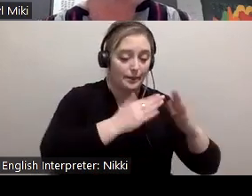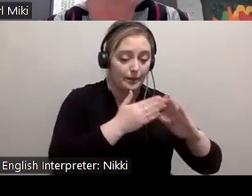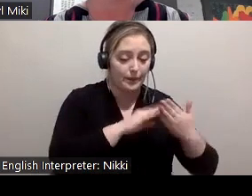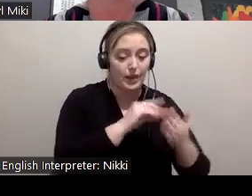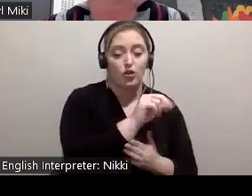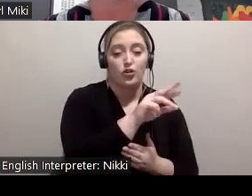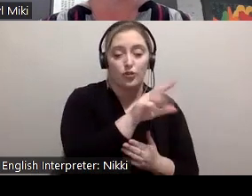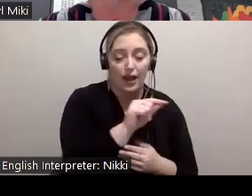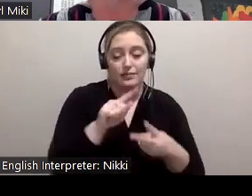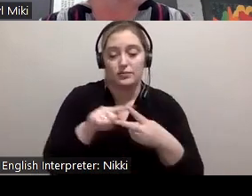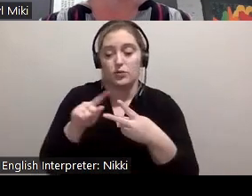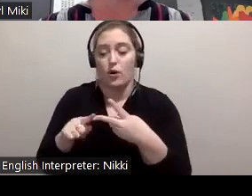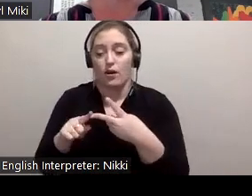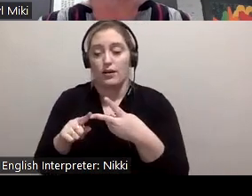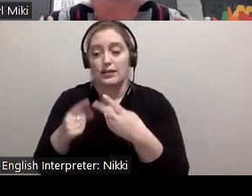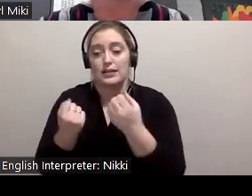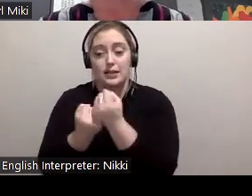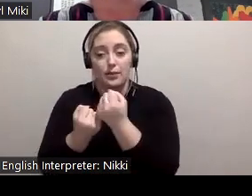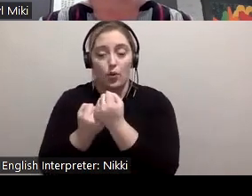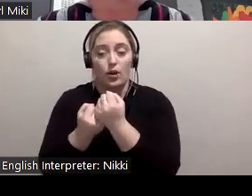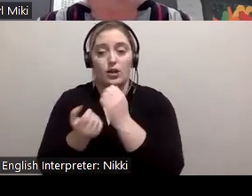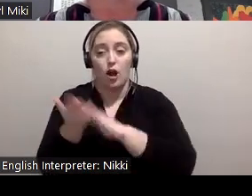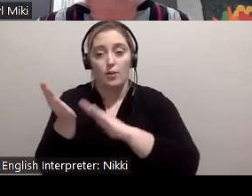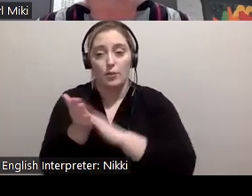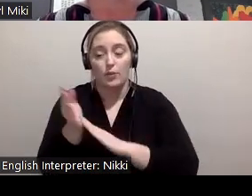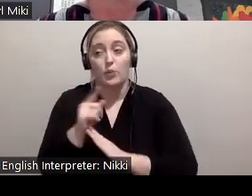Operate for example. Uh we kind of Expect these organizations